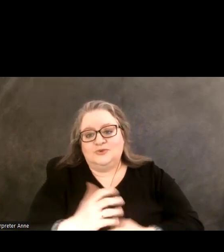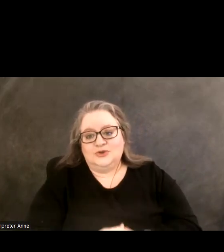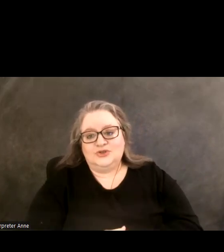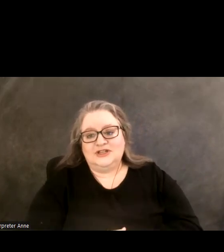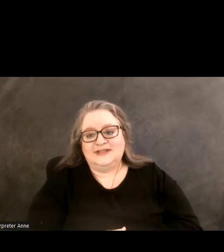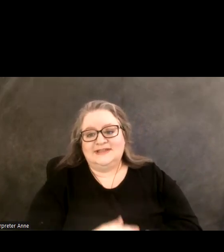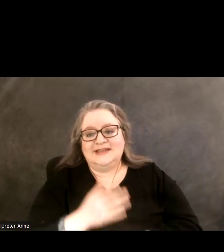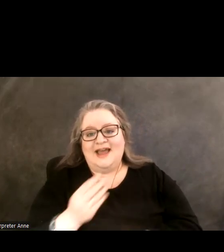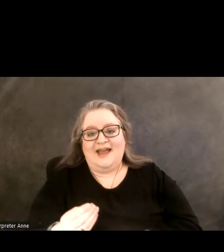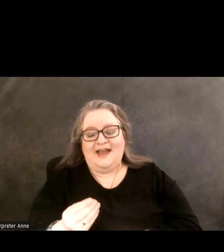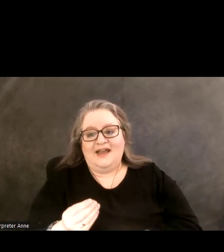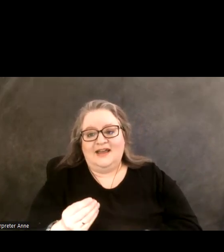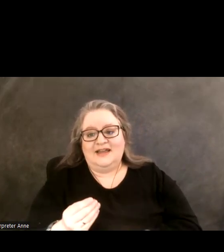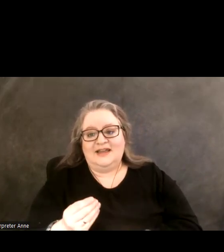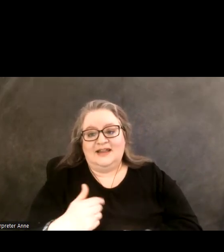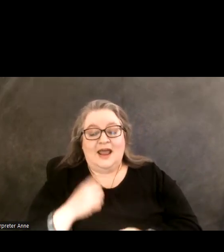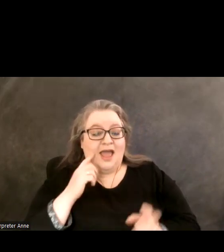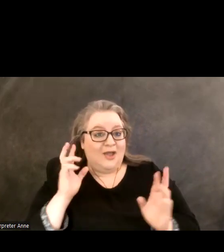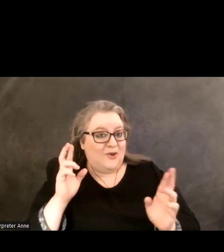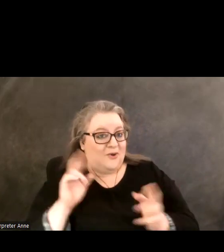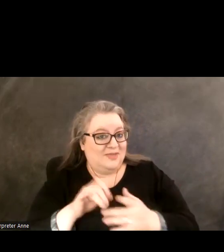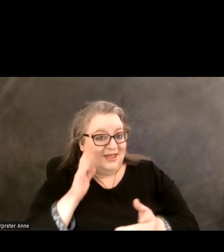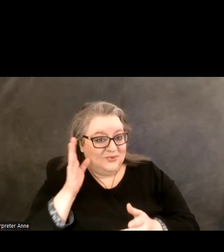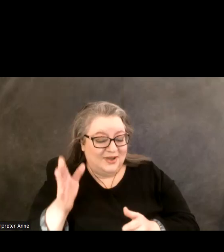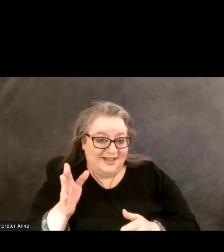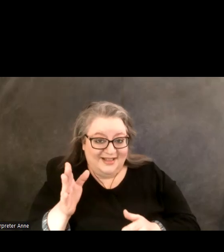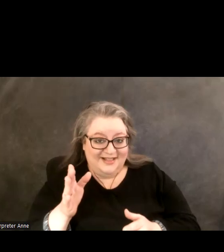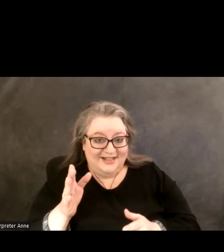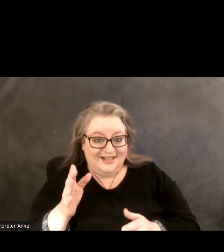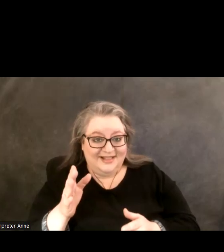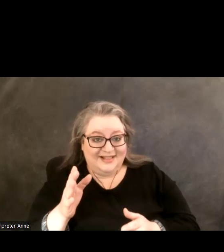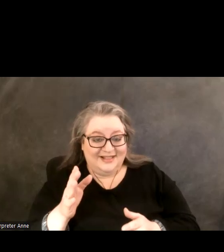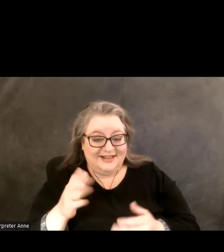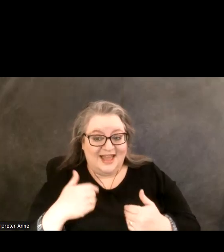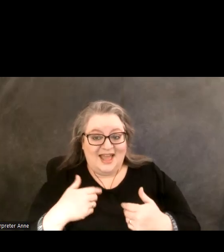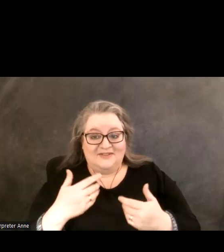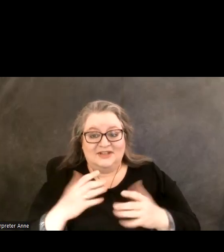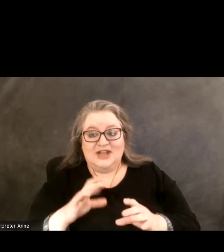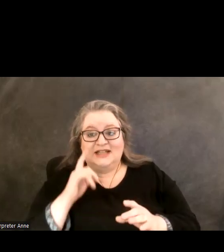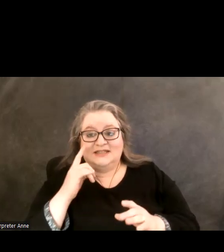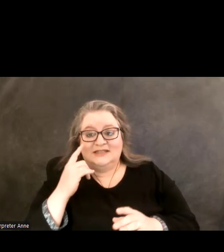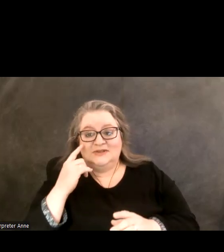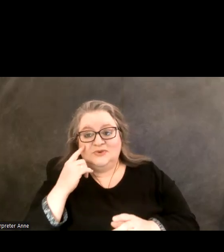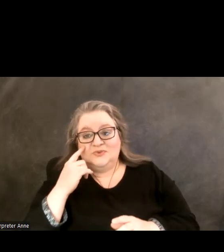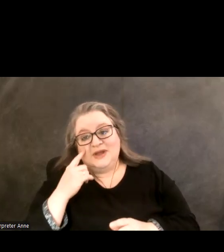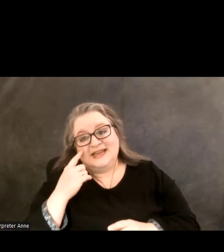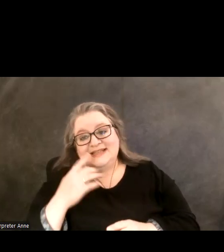and I Hope that you will get a chance to witness my work in